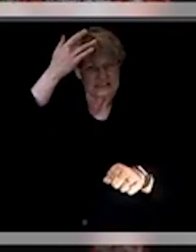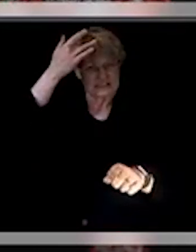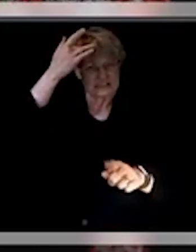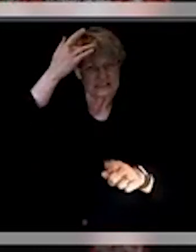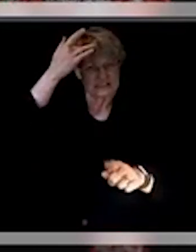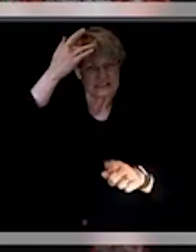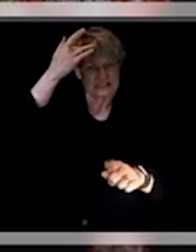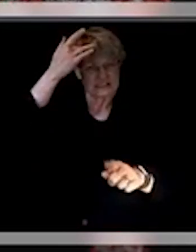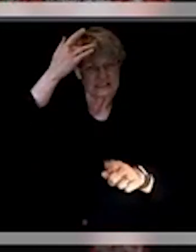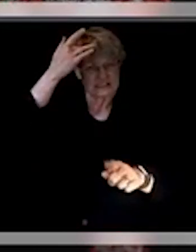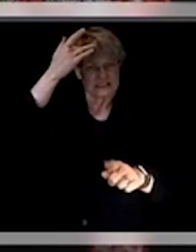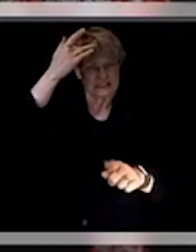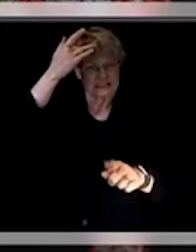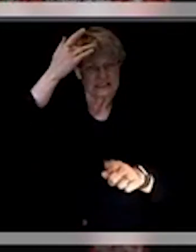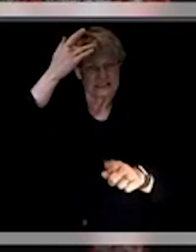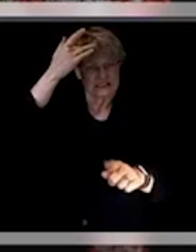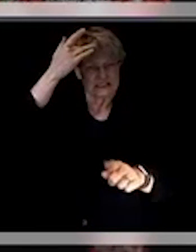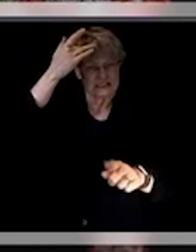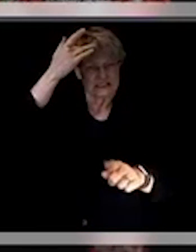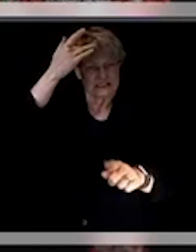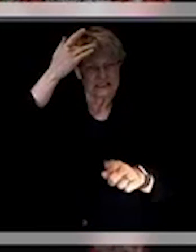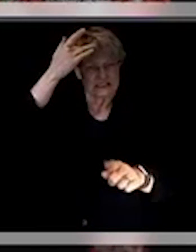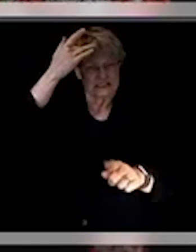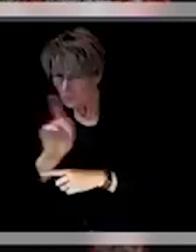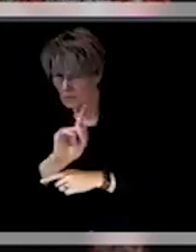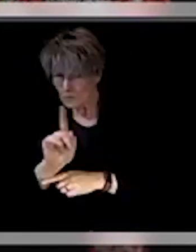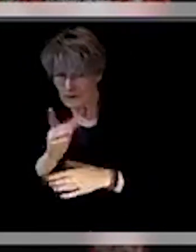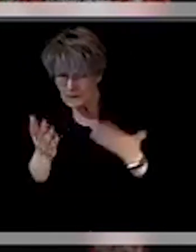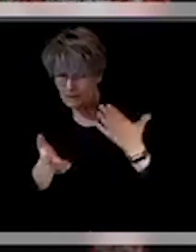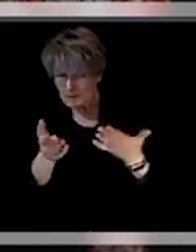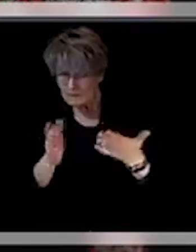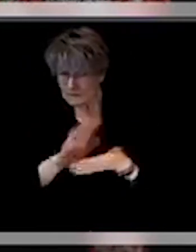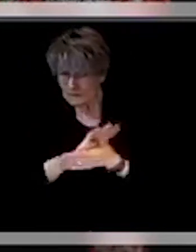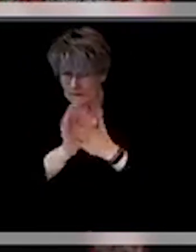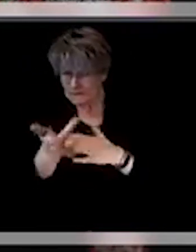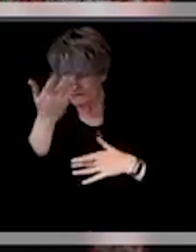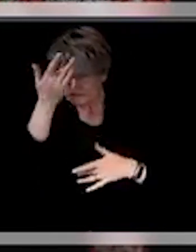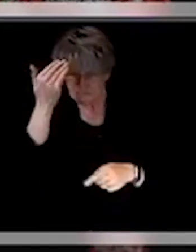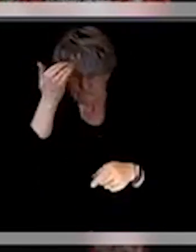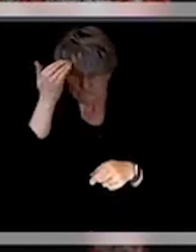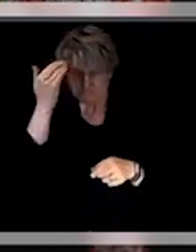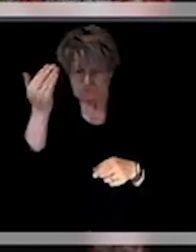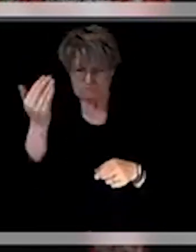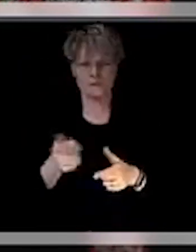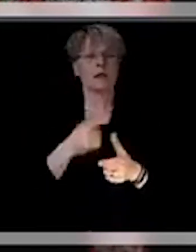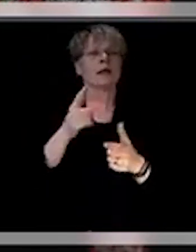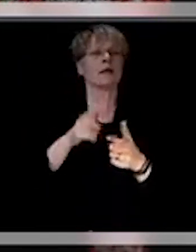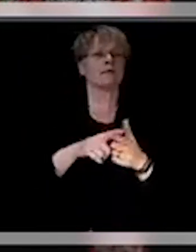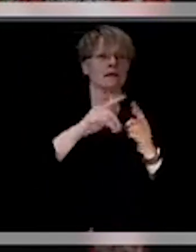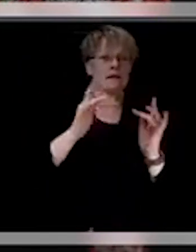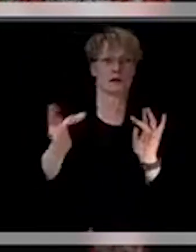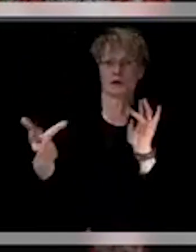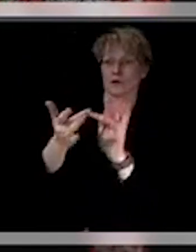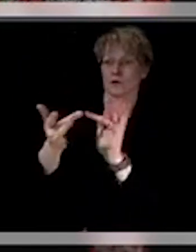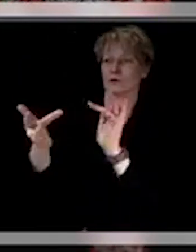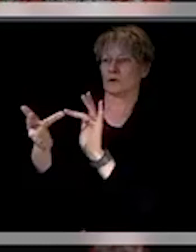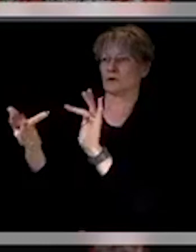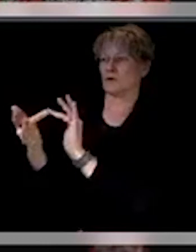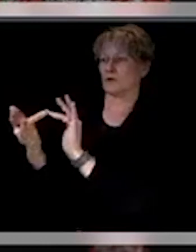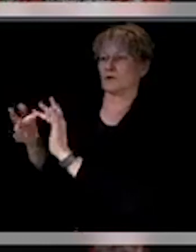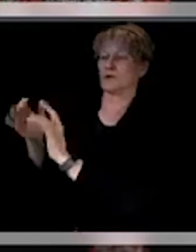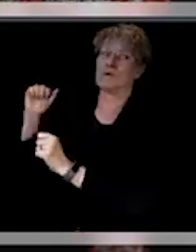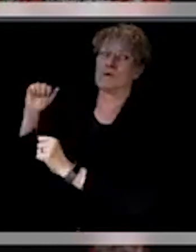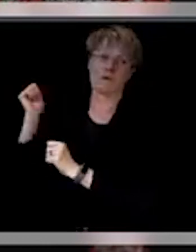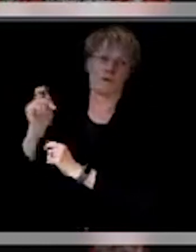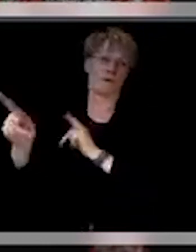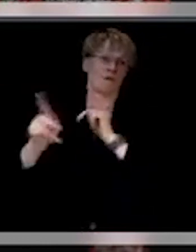have occurred and we actually notify individuals specifically who could have been exposed.